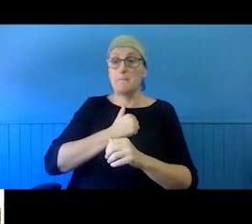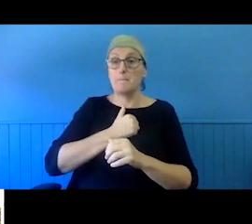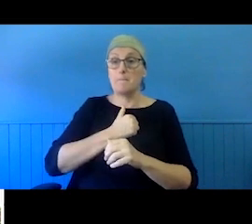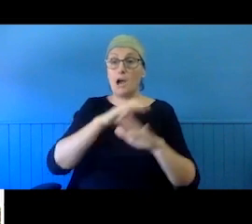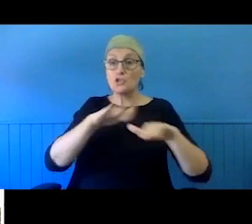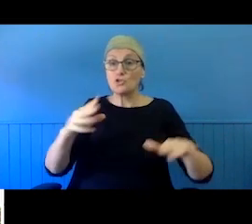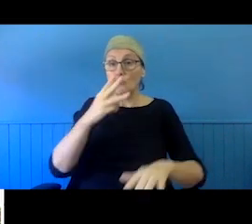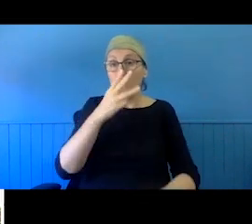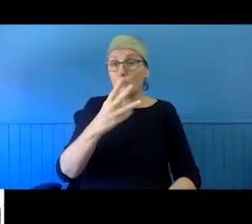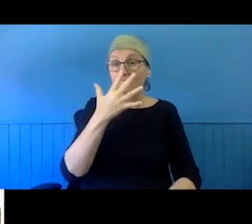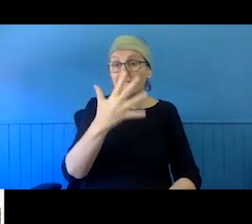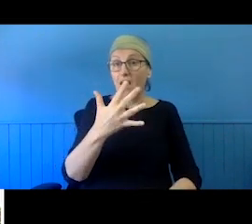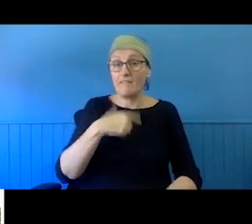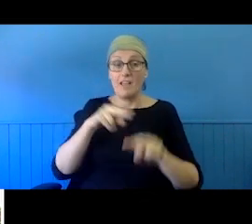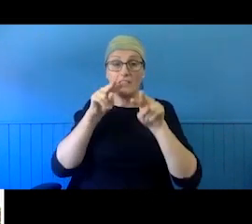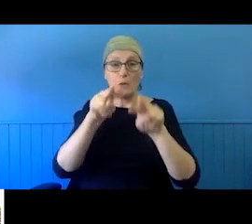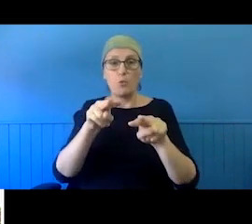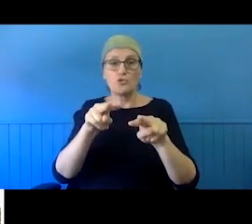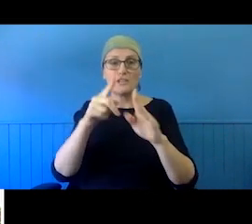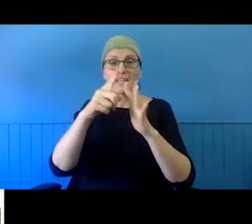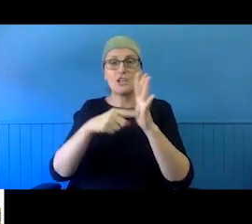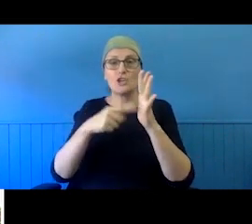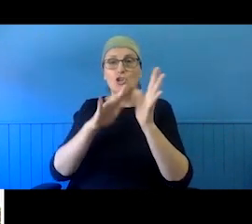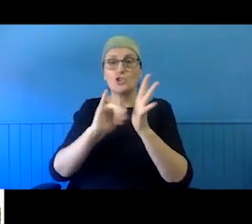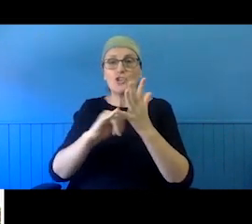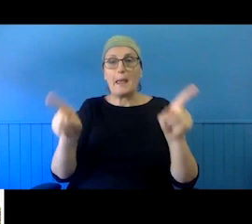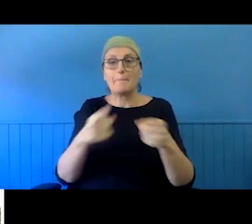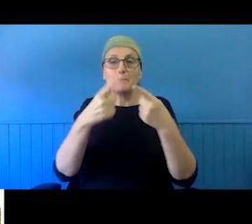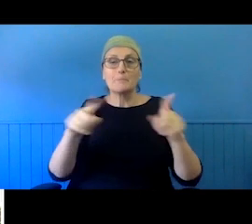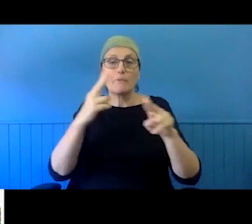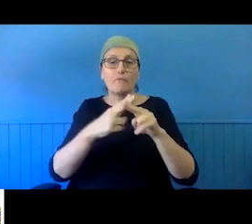Orchestra. Through YouTube, it's really nicely done. It's an